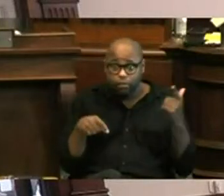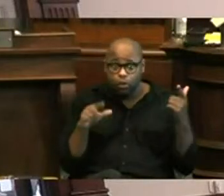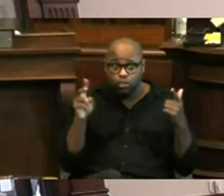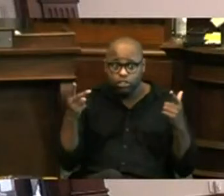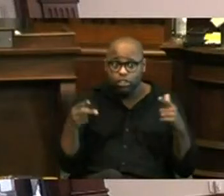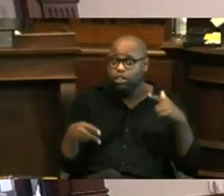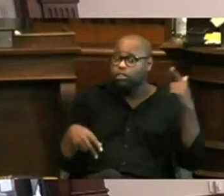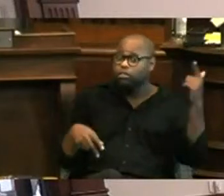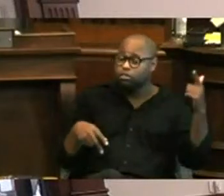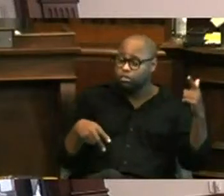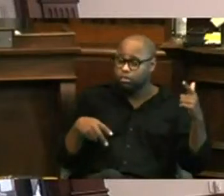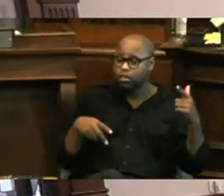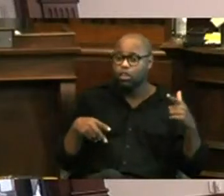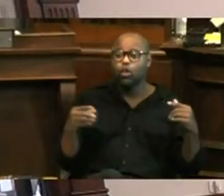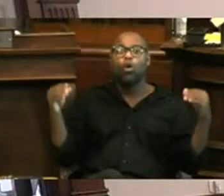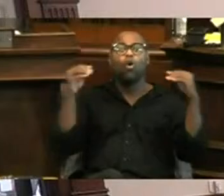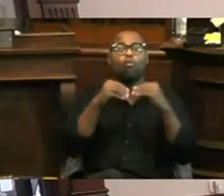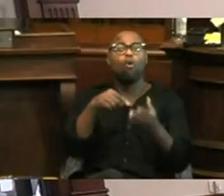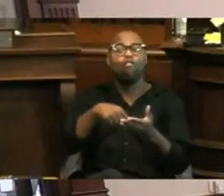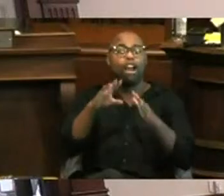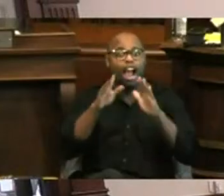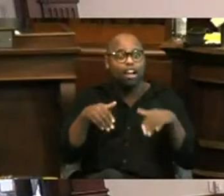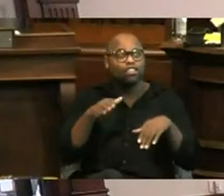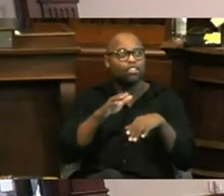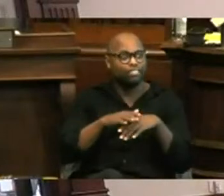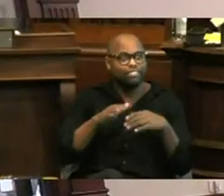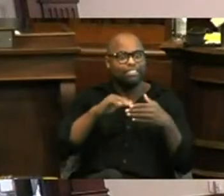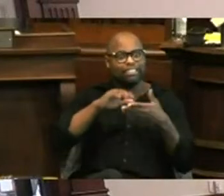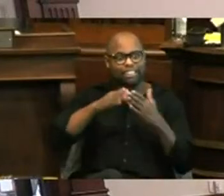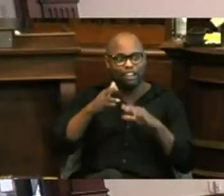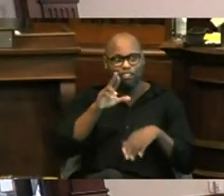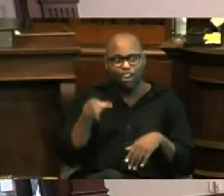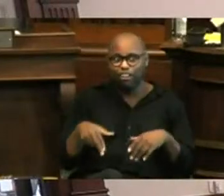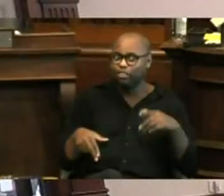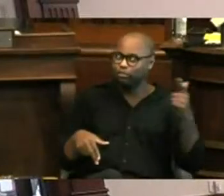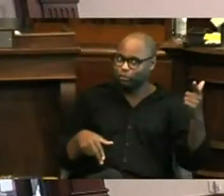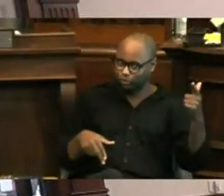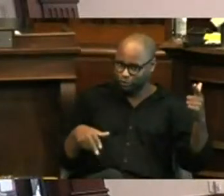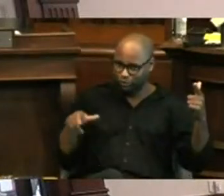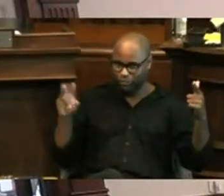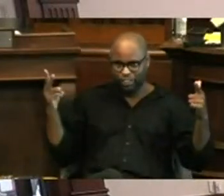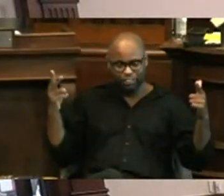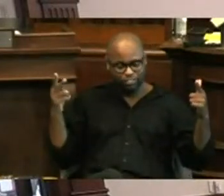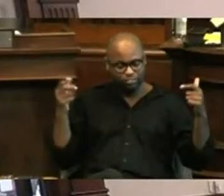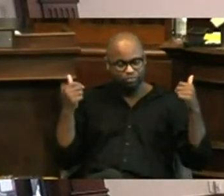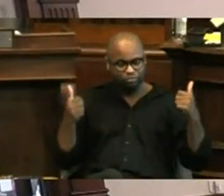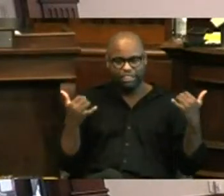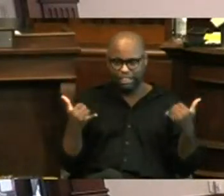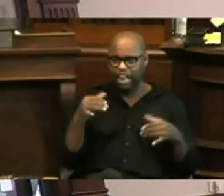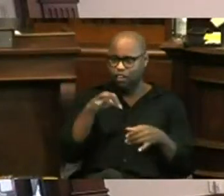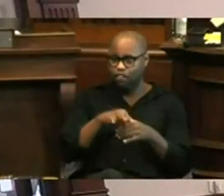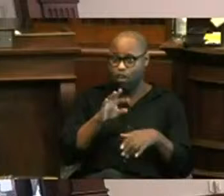other questions, comments or concerns? Seeing none I need a motion and a second on more